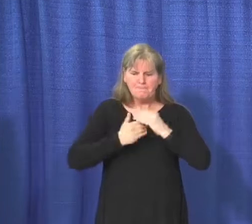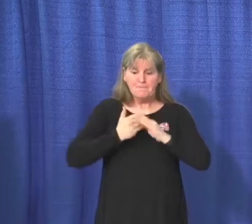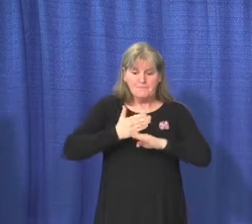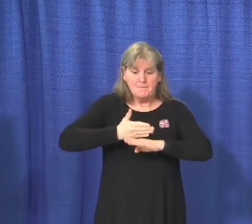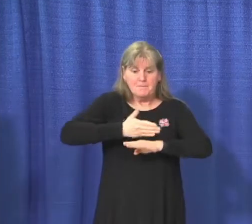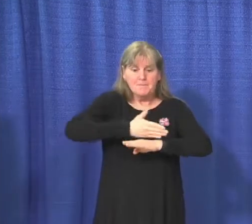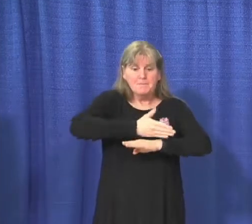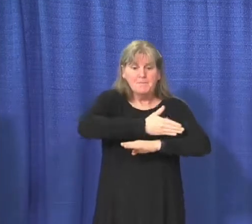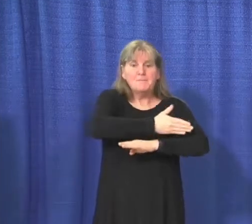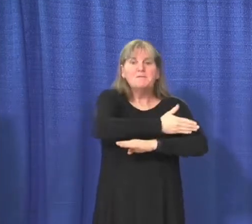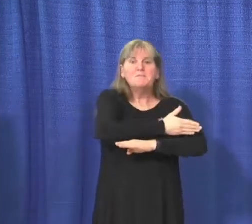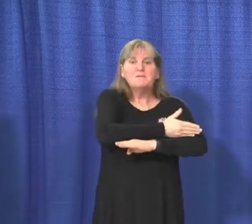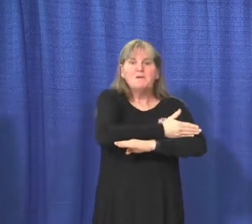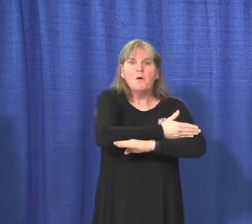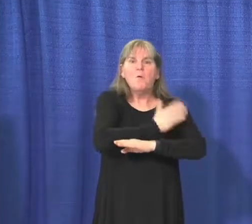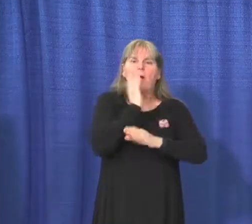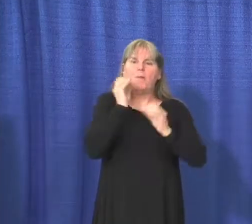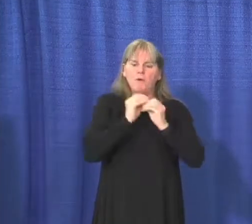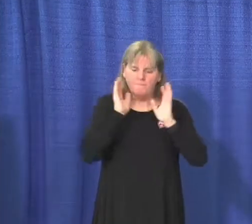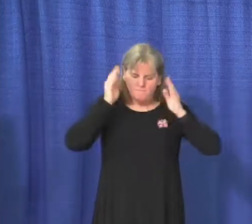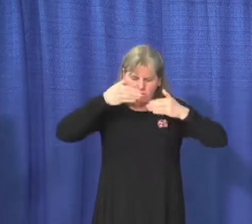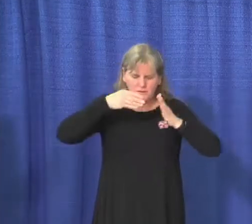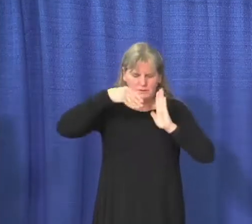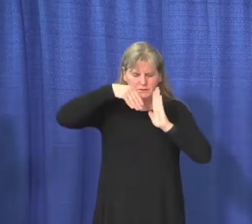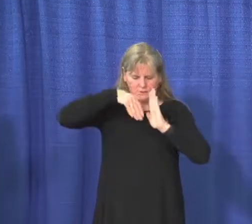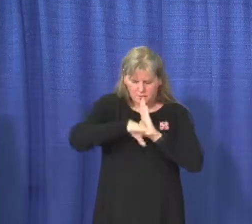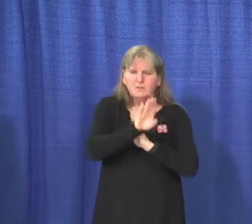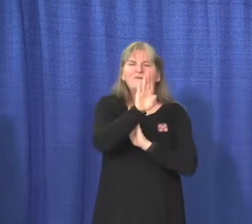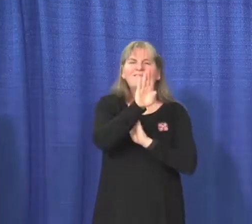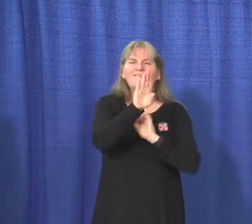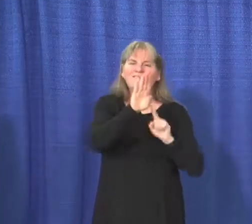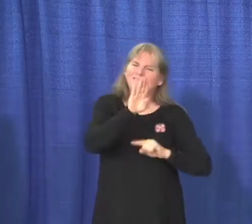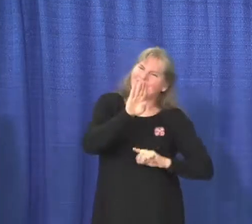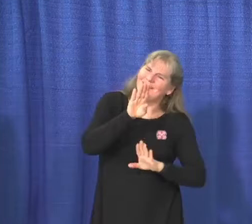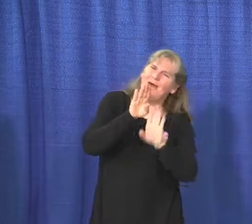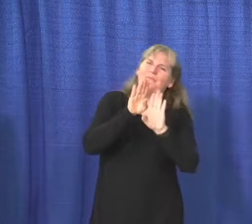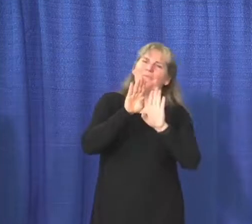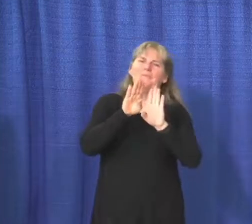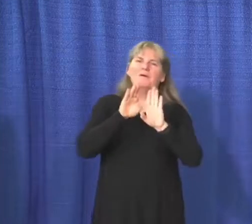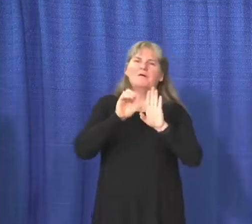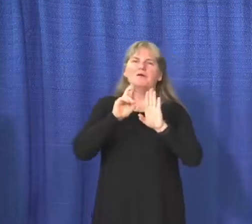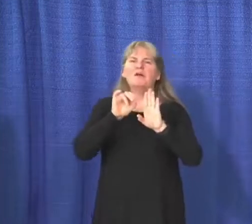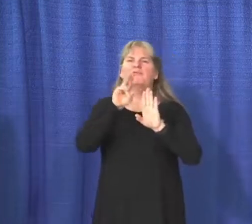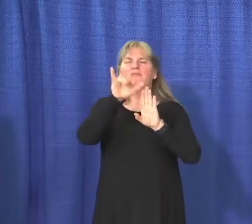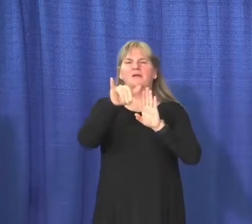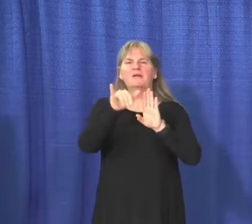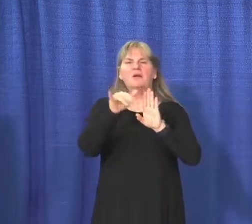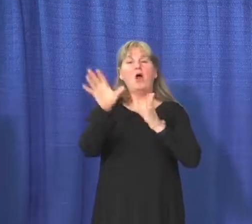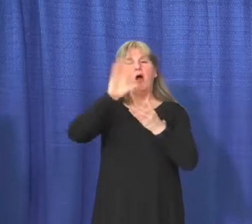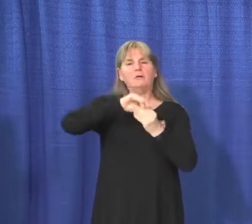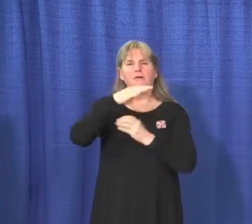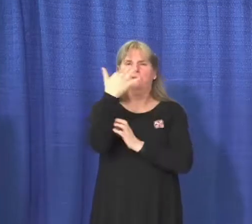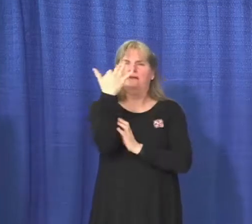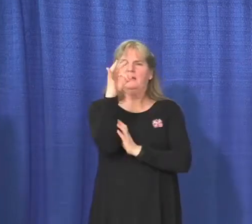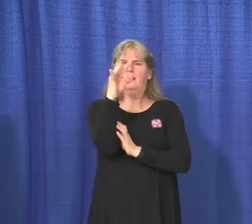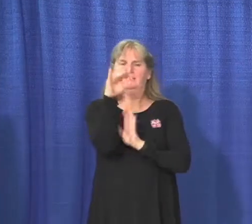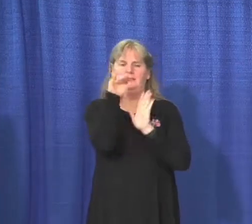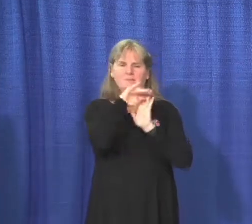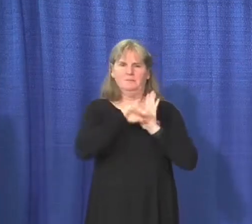more on recovery and those aspects. There are 19 actions, one of the 19 actions is relief.